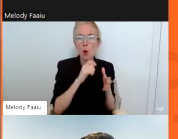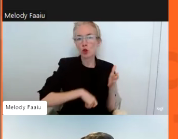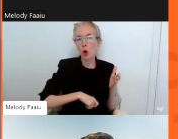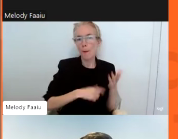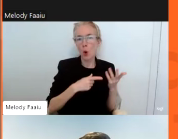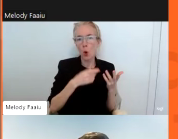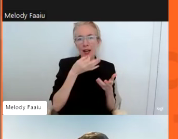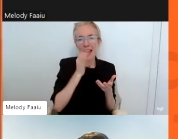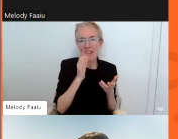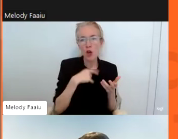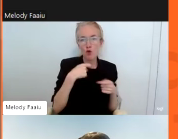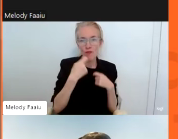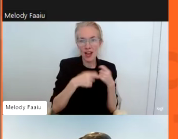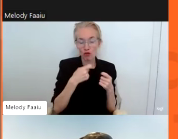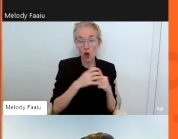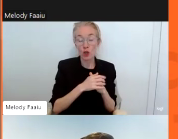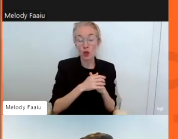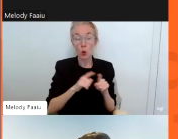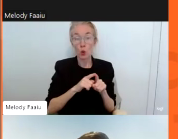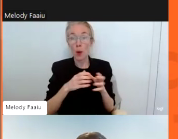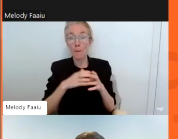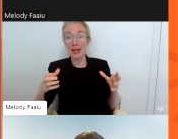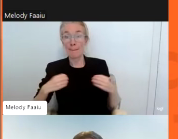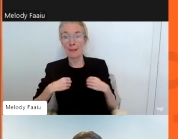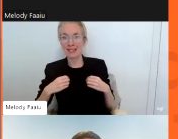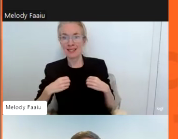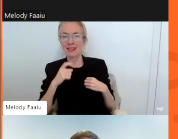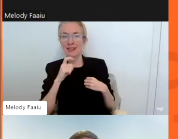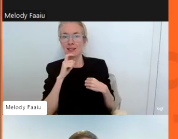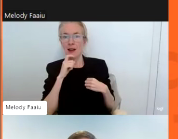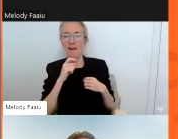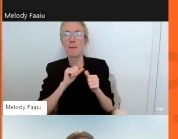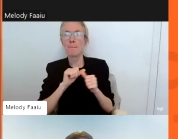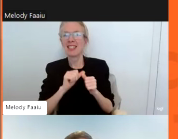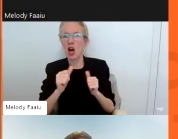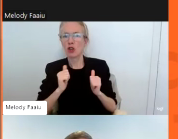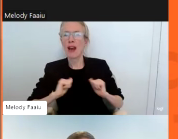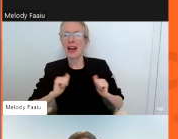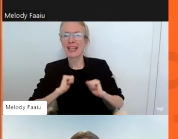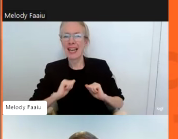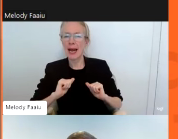So that's not surprising. The next point we found is that mobility